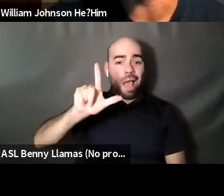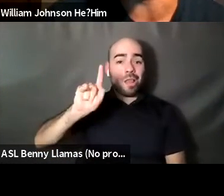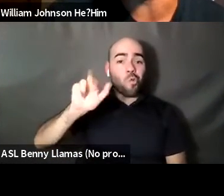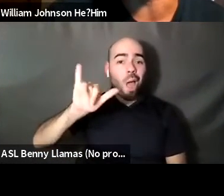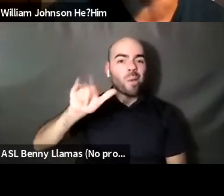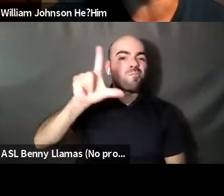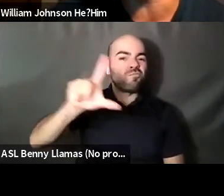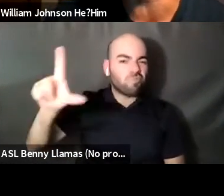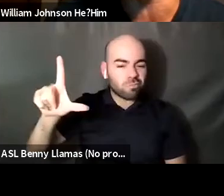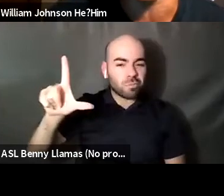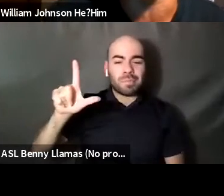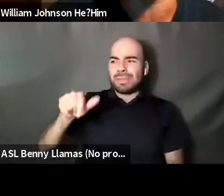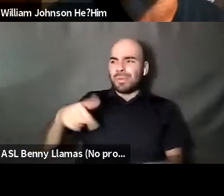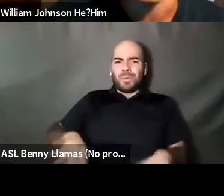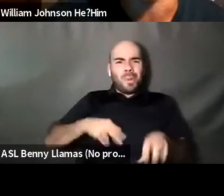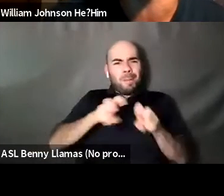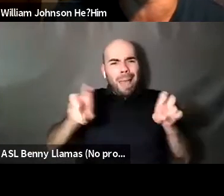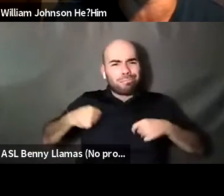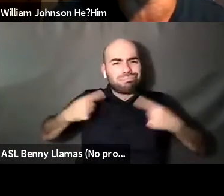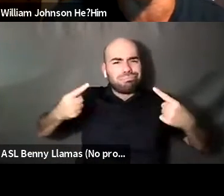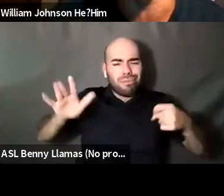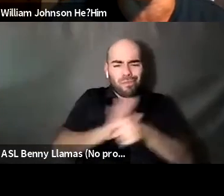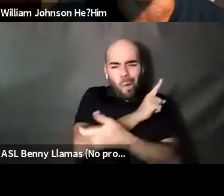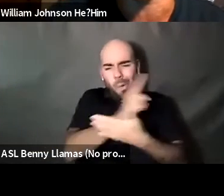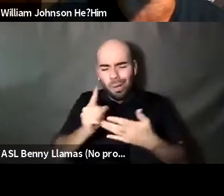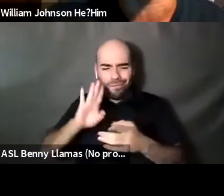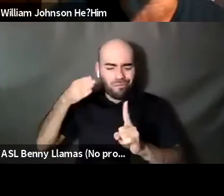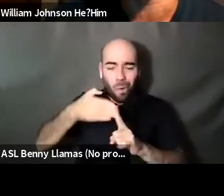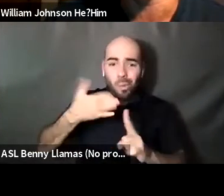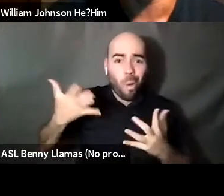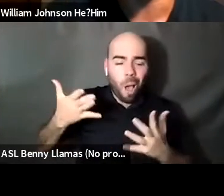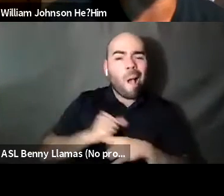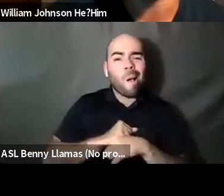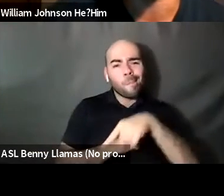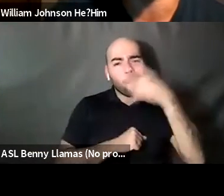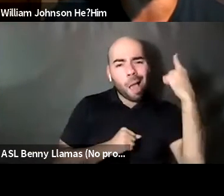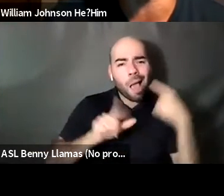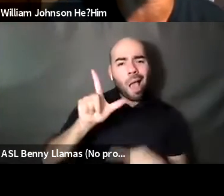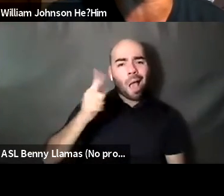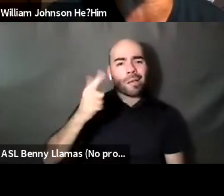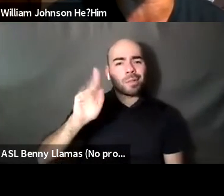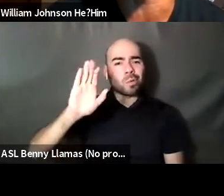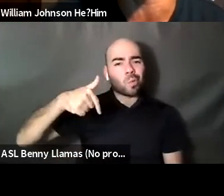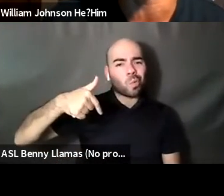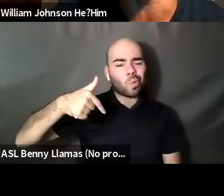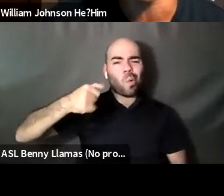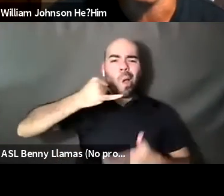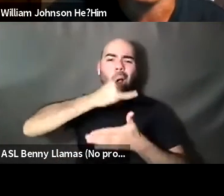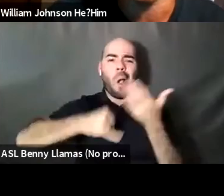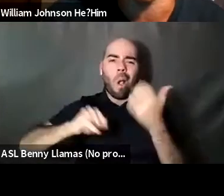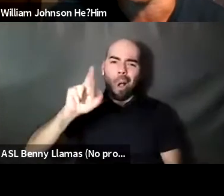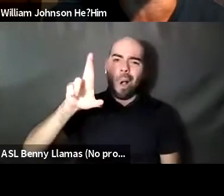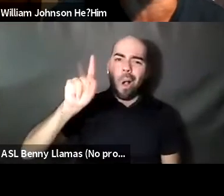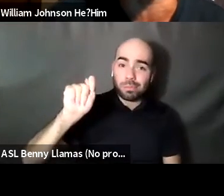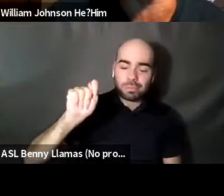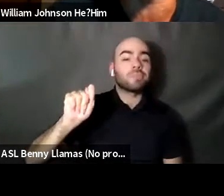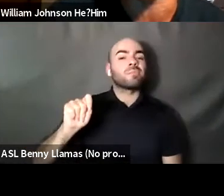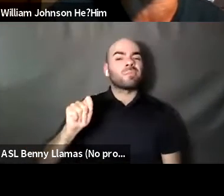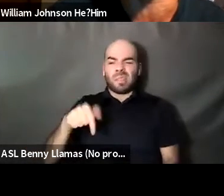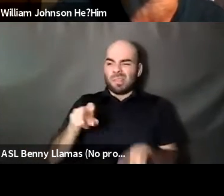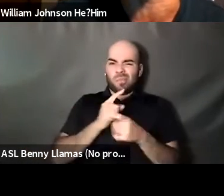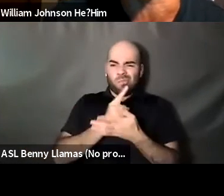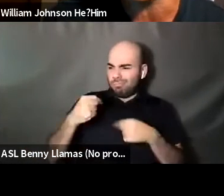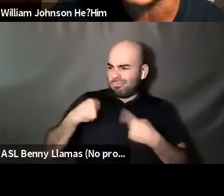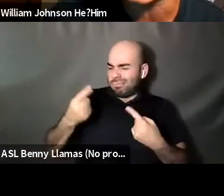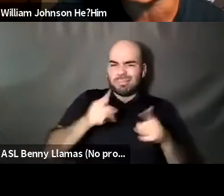William Johnson He?Him: Which was a week long celebration of black LGBT Q artistry. This year's lit fest features, some of our communities, most dynamic performers in a series of conversations on art making